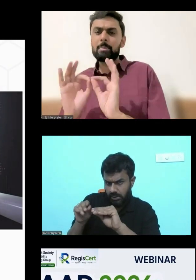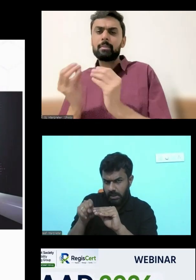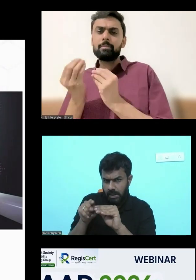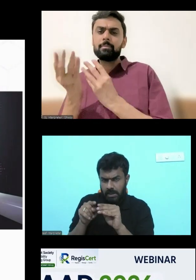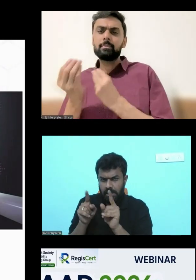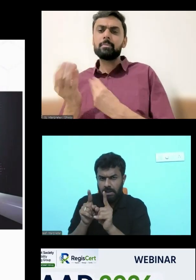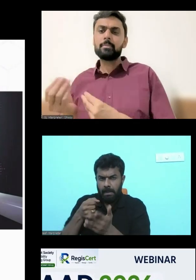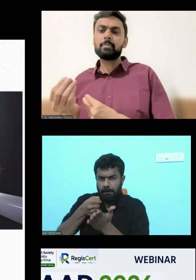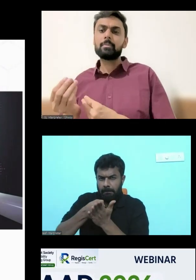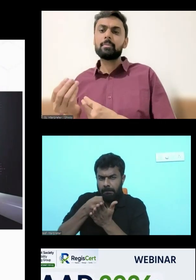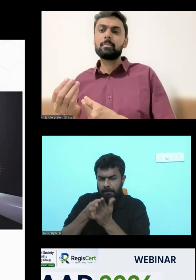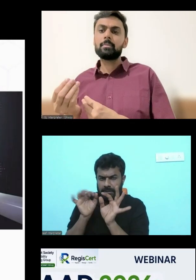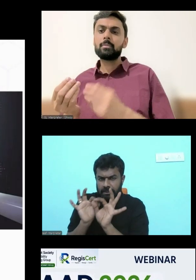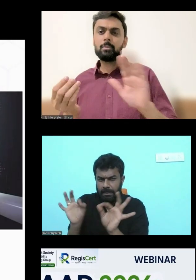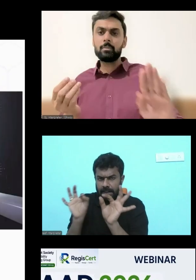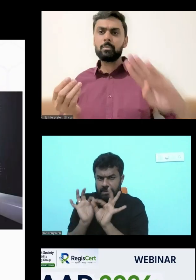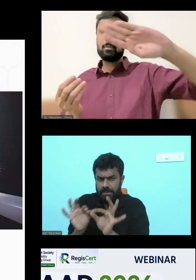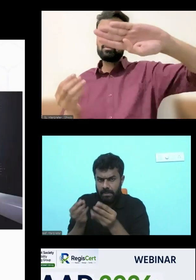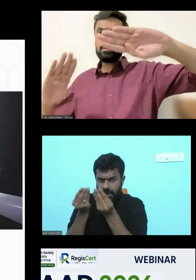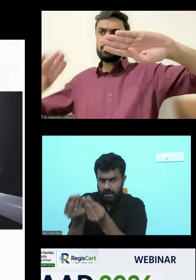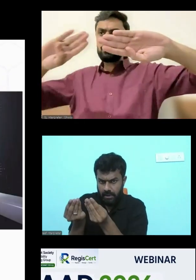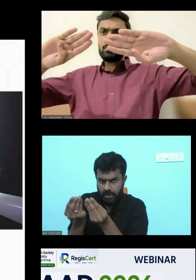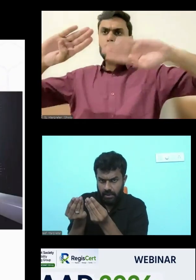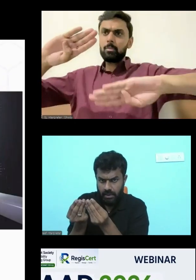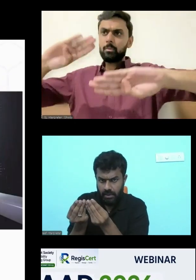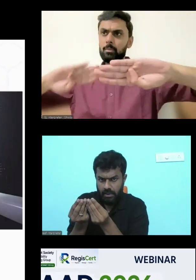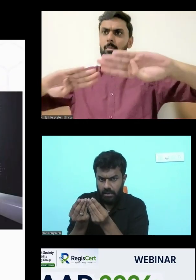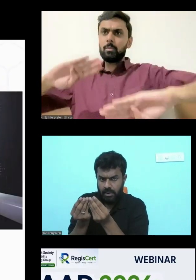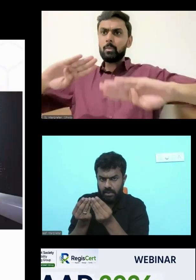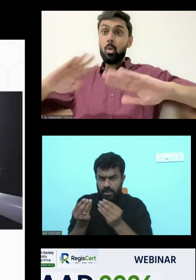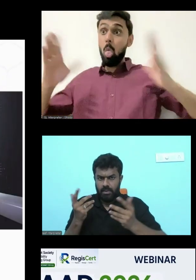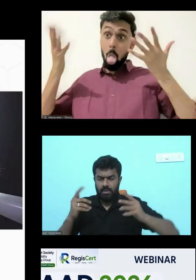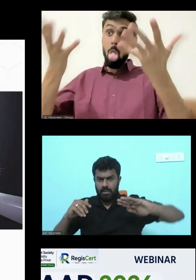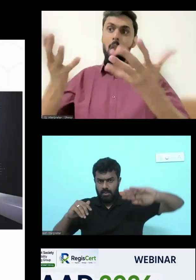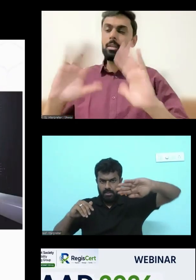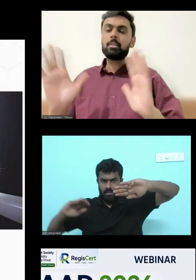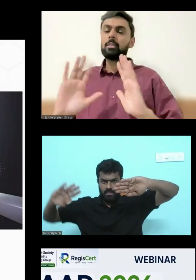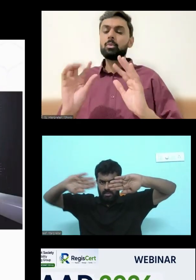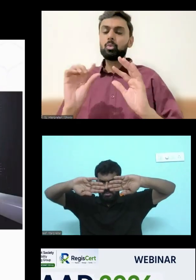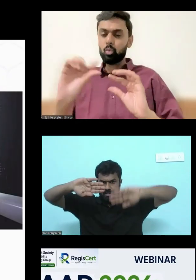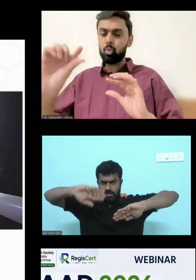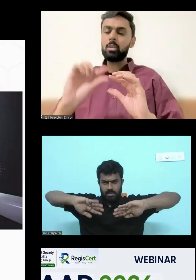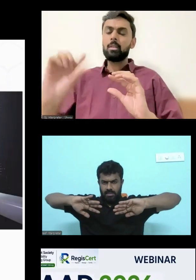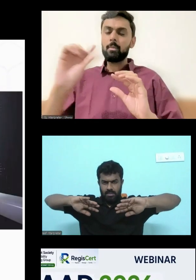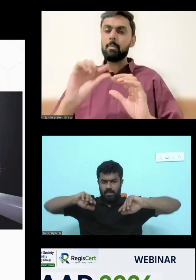understood by the targeted group. So small group support can be fit into this tier two.